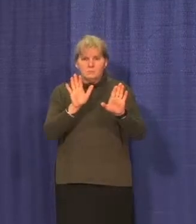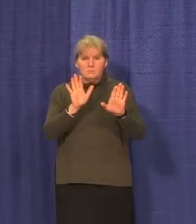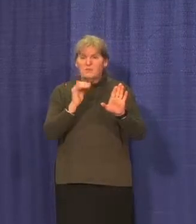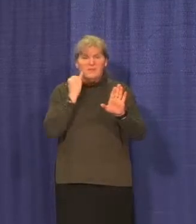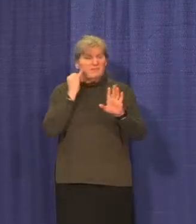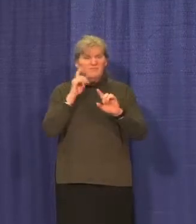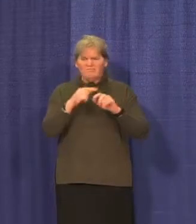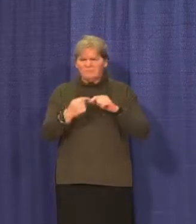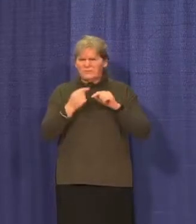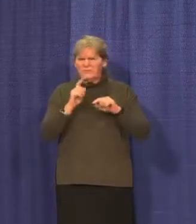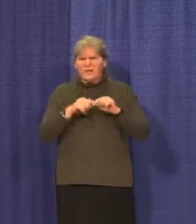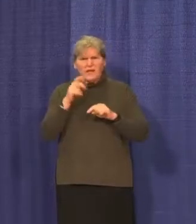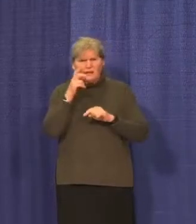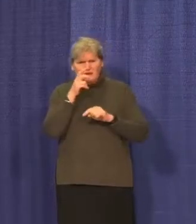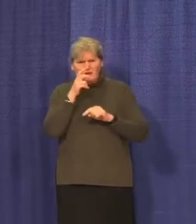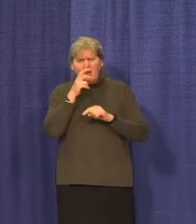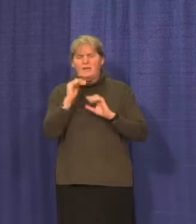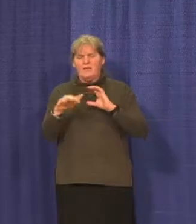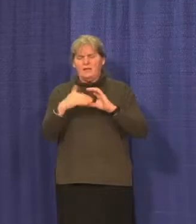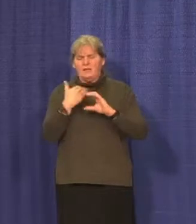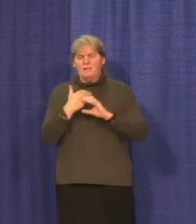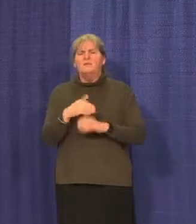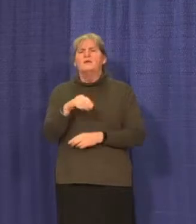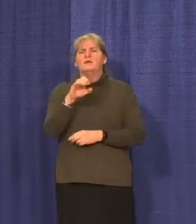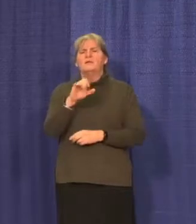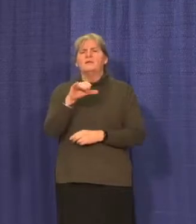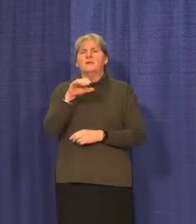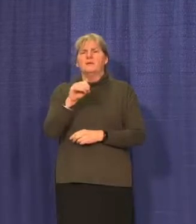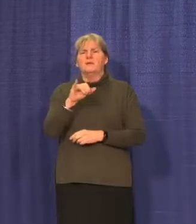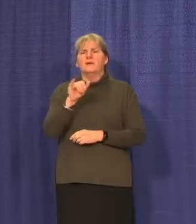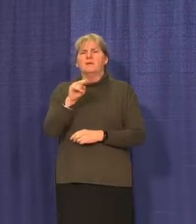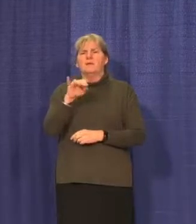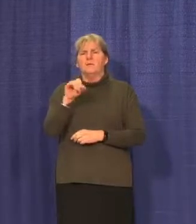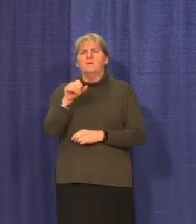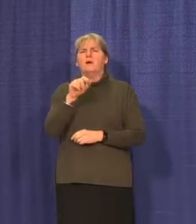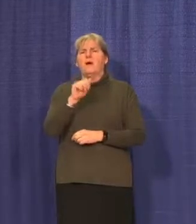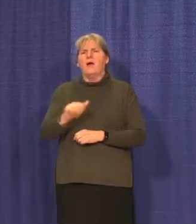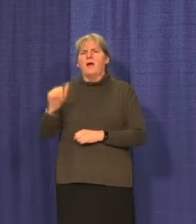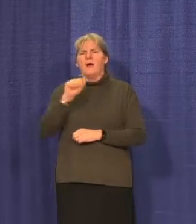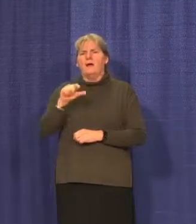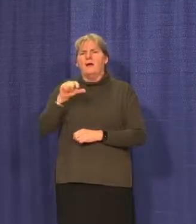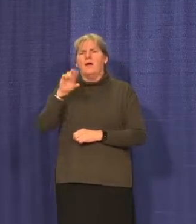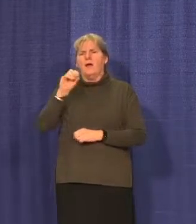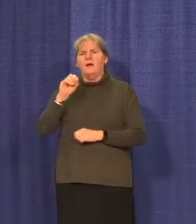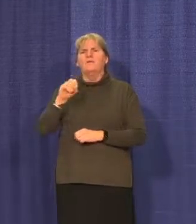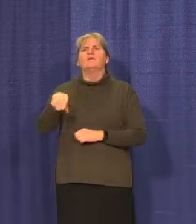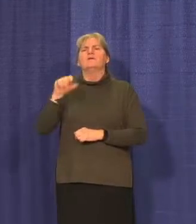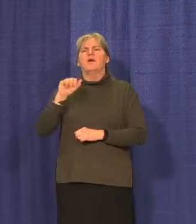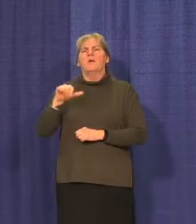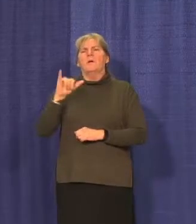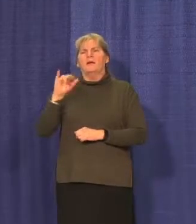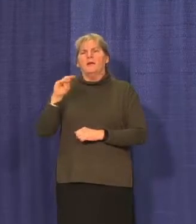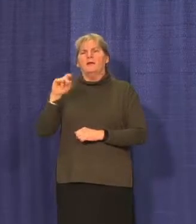If any reporters are having a problem, please e-mail ecoinfo@gov.yk.ca. Premier Silver?